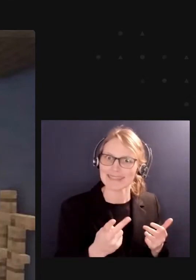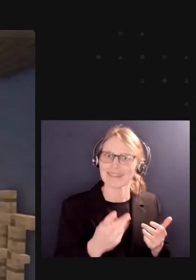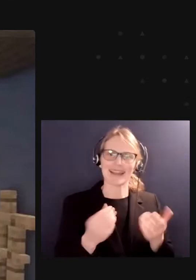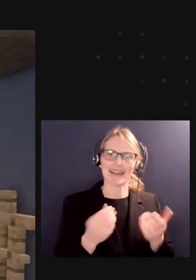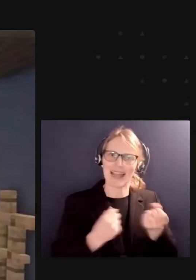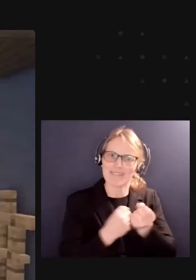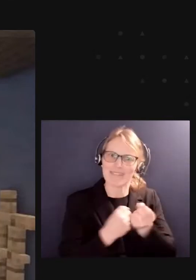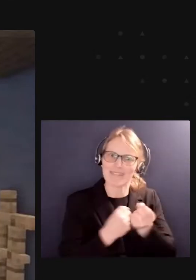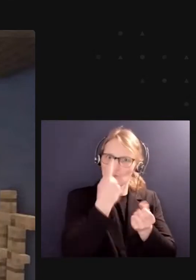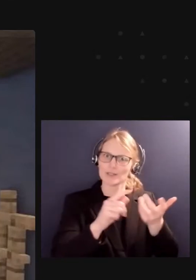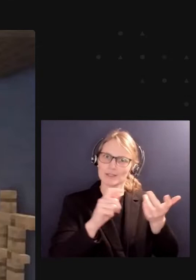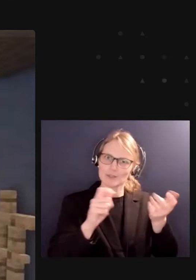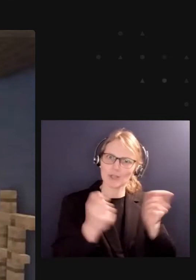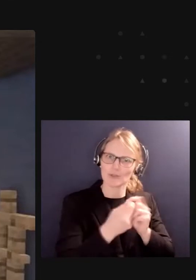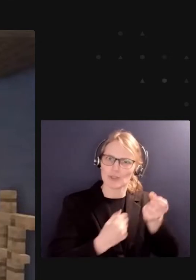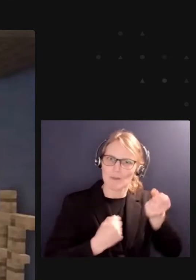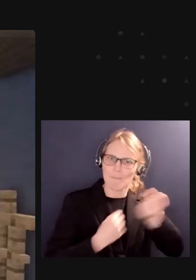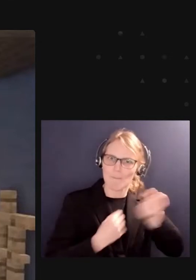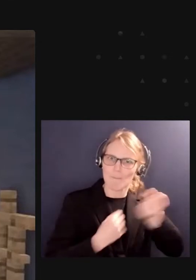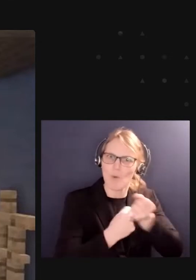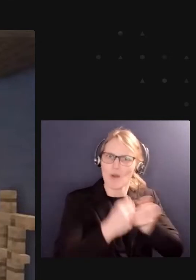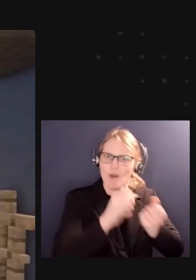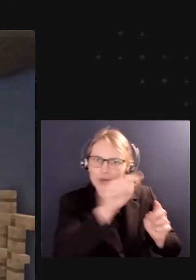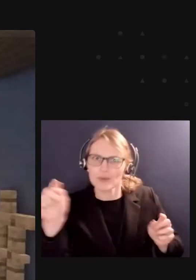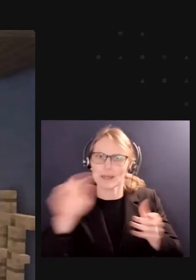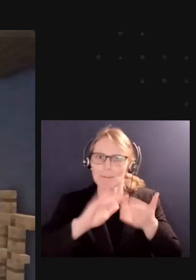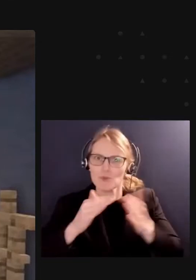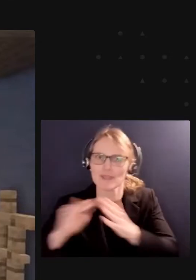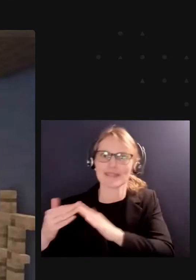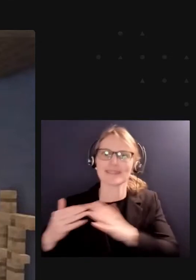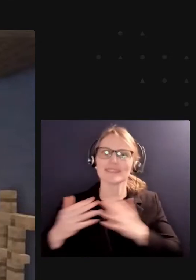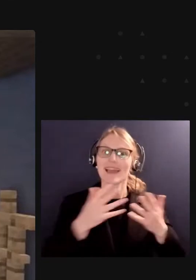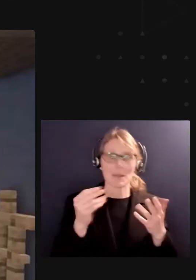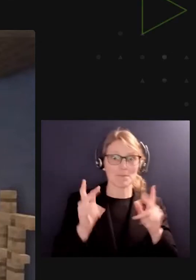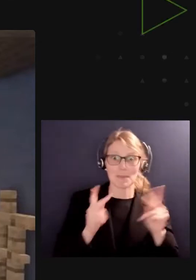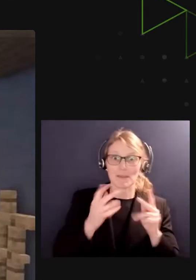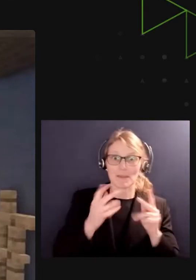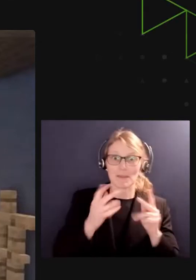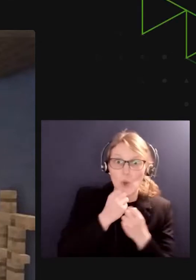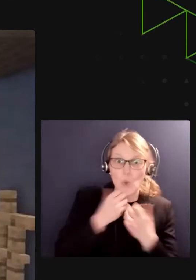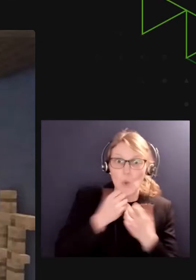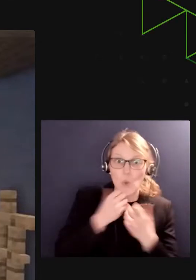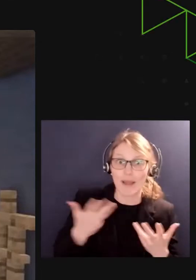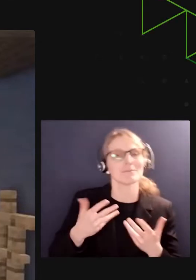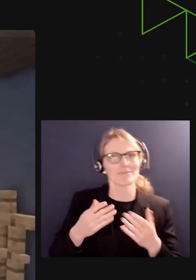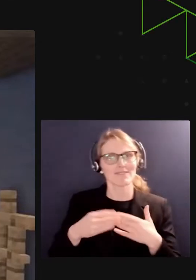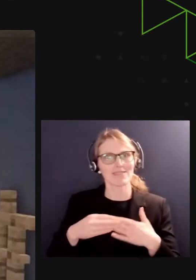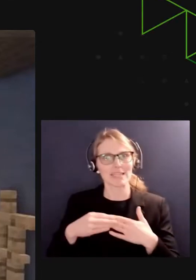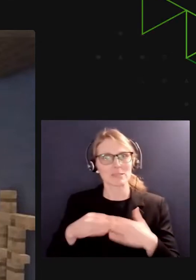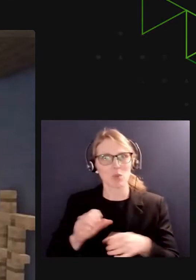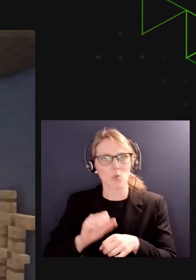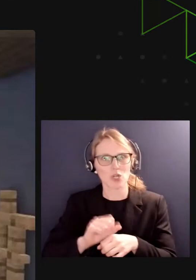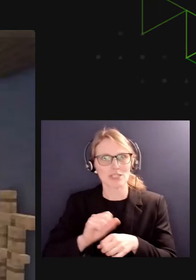You know, one of the things that our employees care a lot about right now is more flexibility at work. One of the silver linings from the pandemic